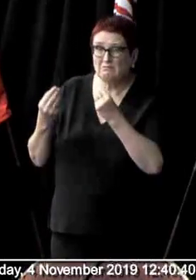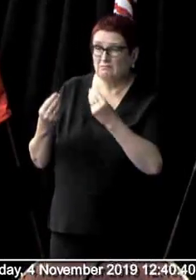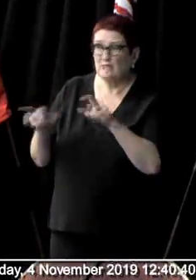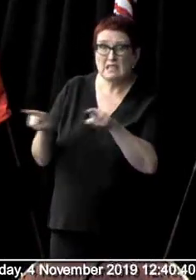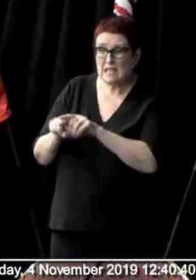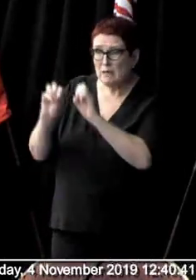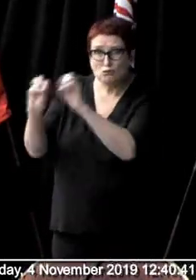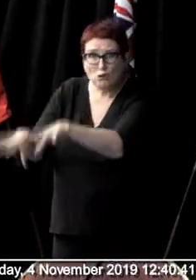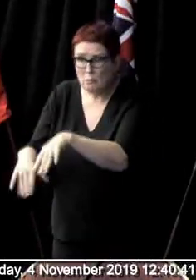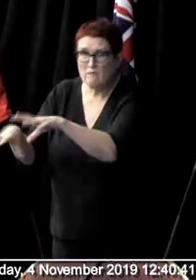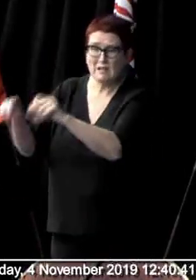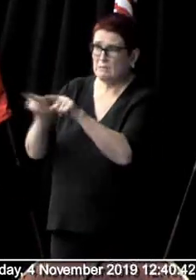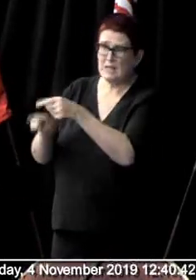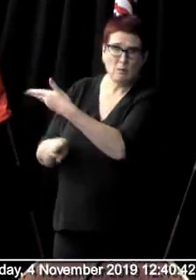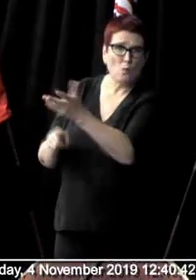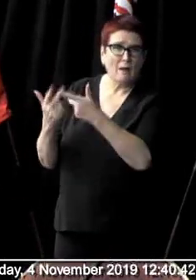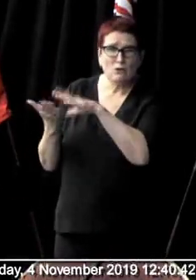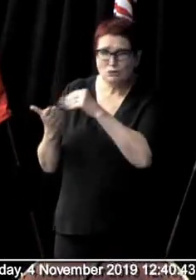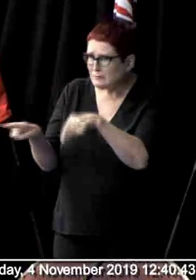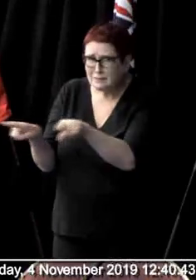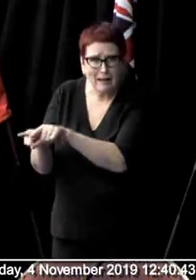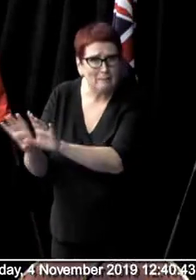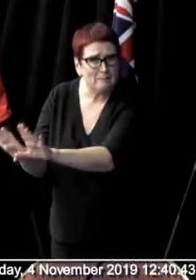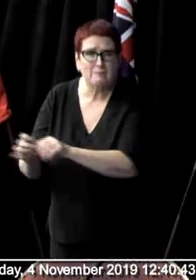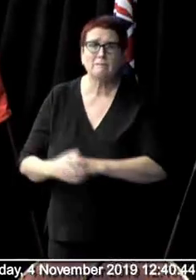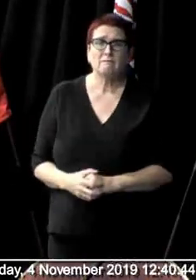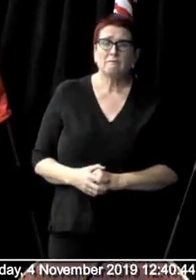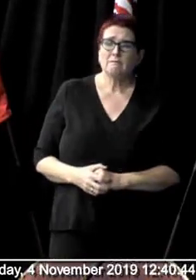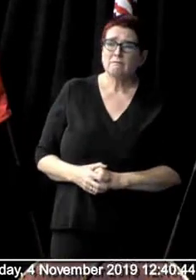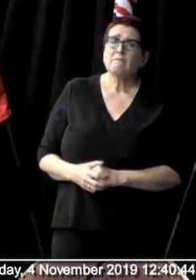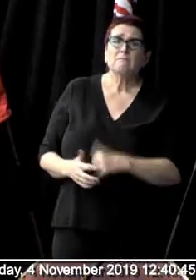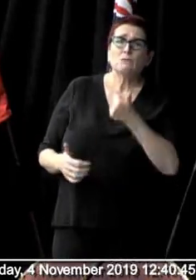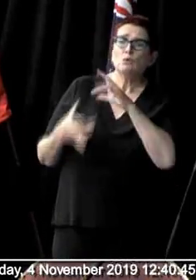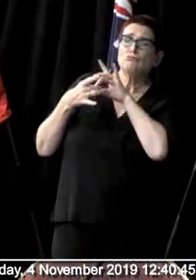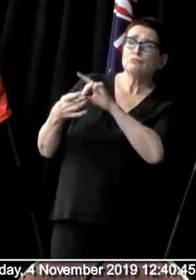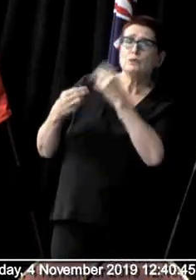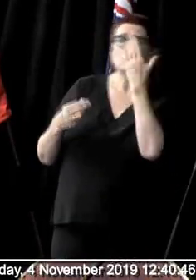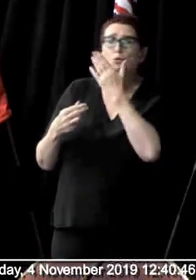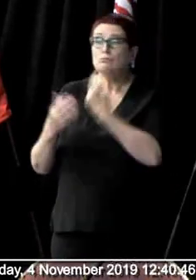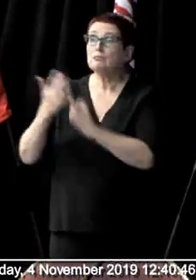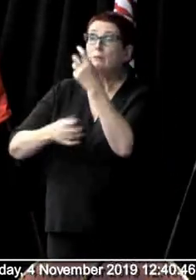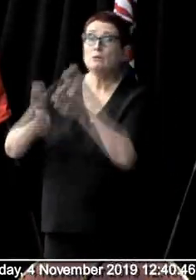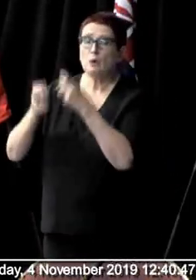and that I had a relationship with the school that if they did have a problem, that we could work it out.